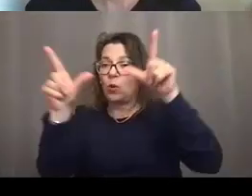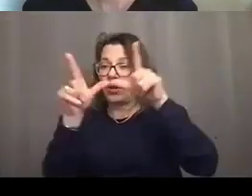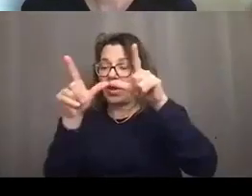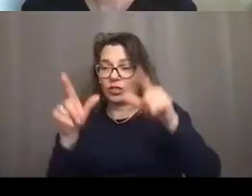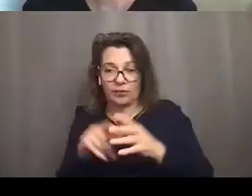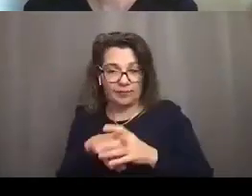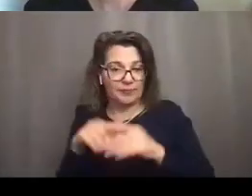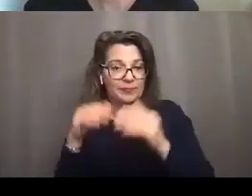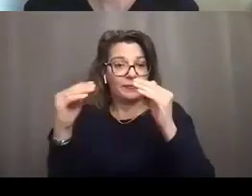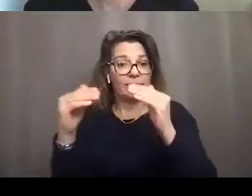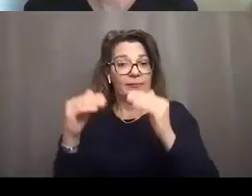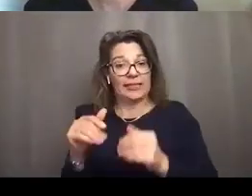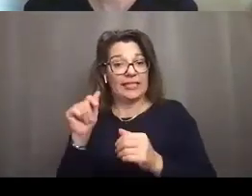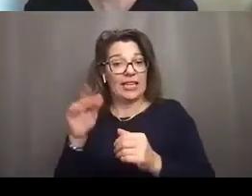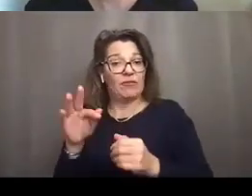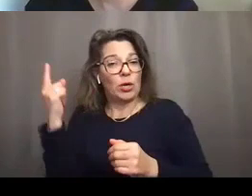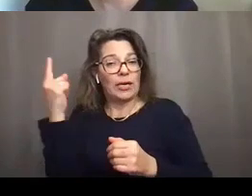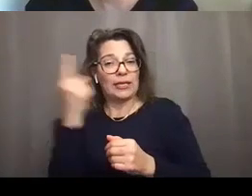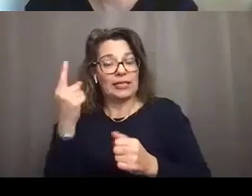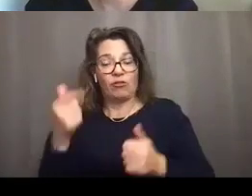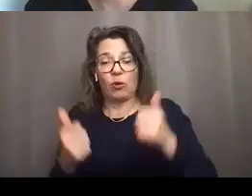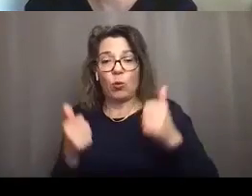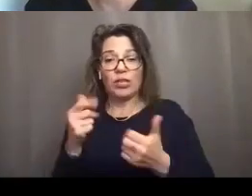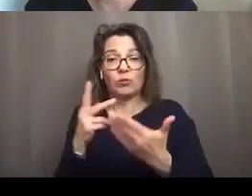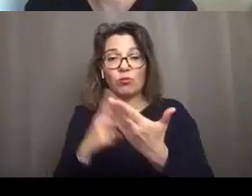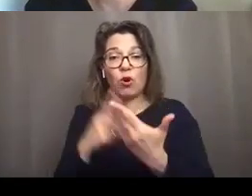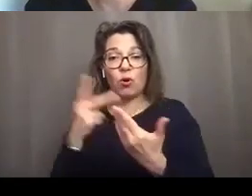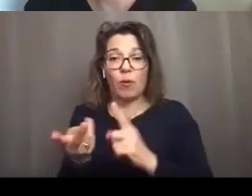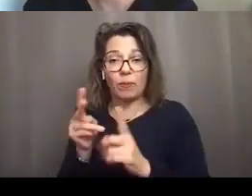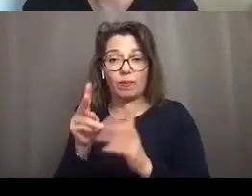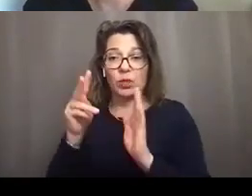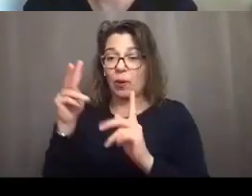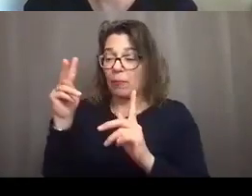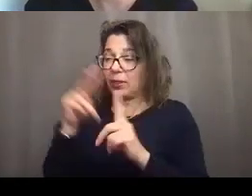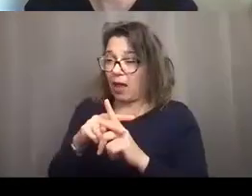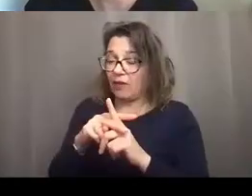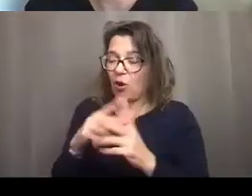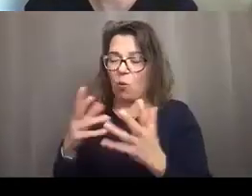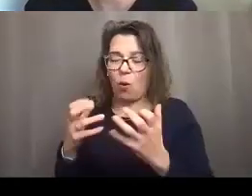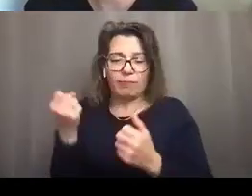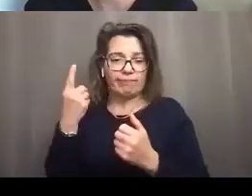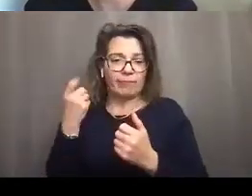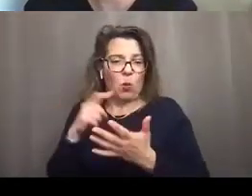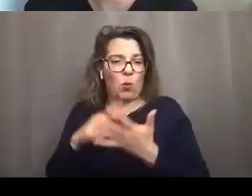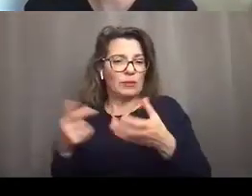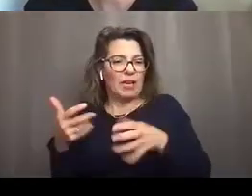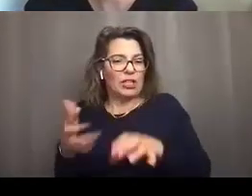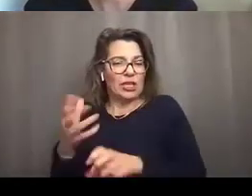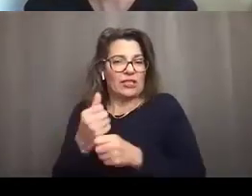And finally, if you're considering which types of programs to apply for, and want to understand what your chances are of getting funded,